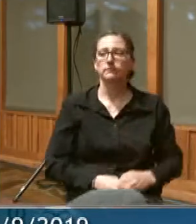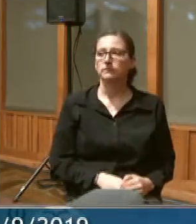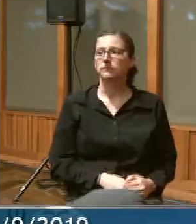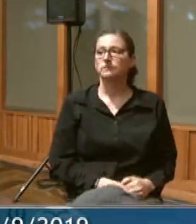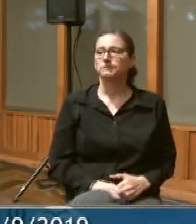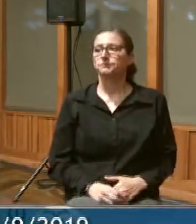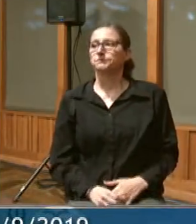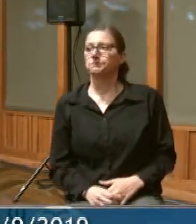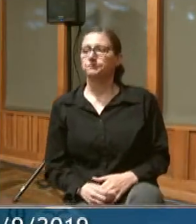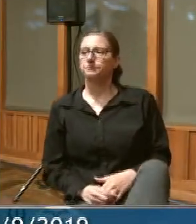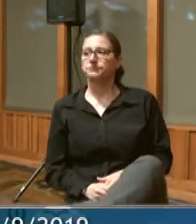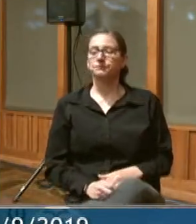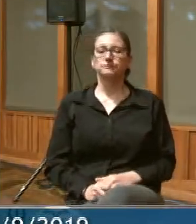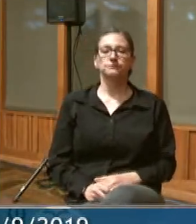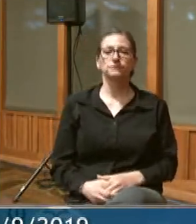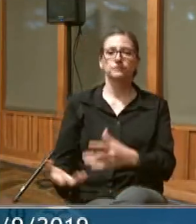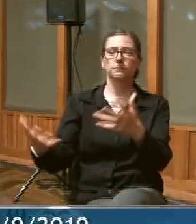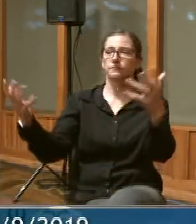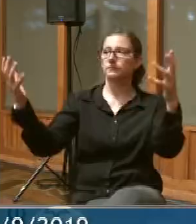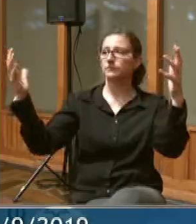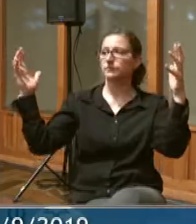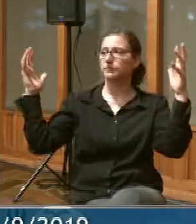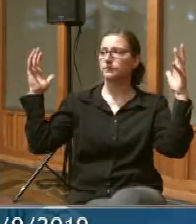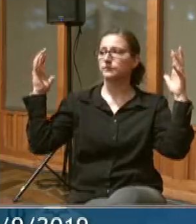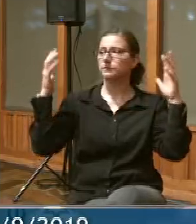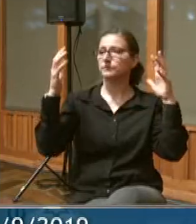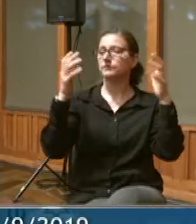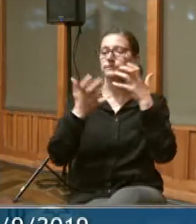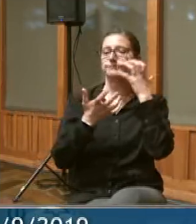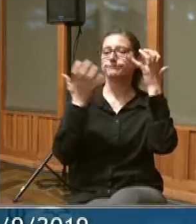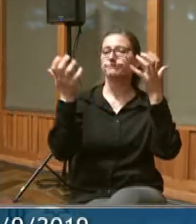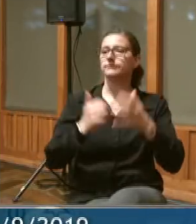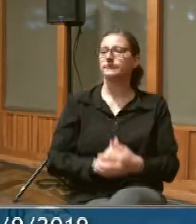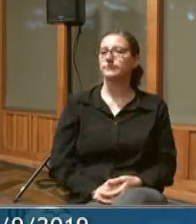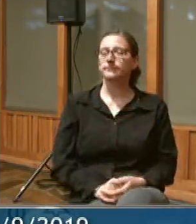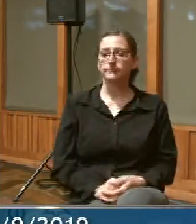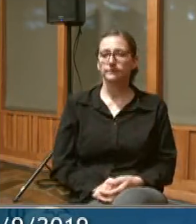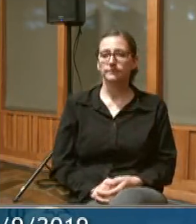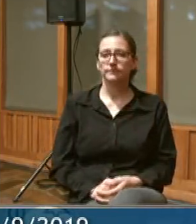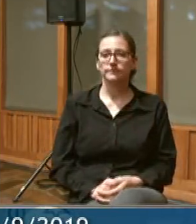WHEN THEY ARE SMALL. DON'T TAKE THEIR COMMUNITY OR THEY ARE GOING TO GET IT ANOTHER WAY.